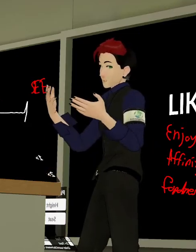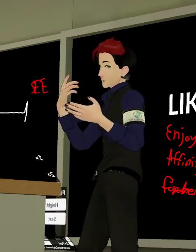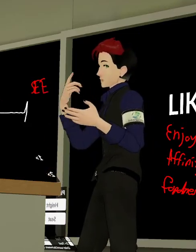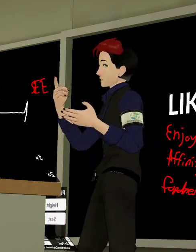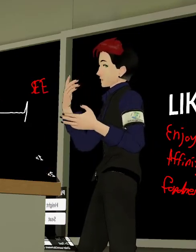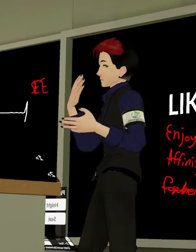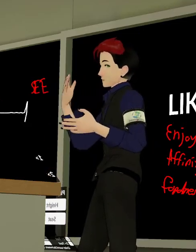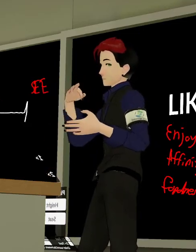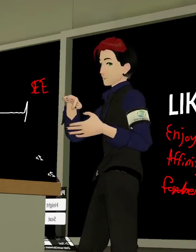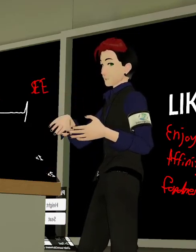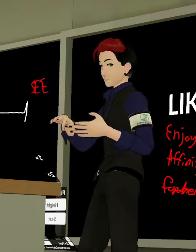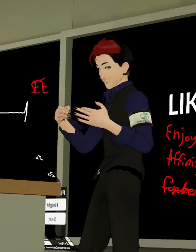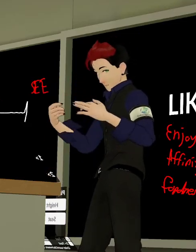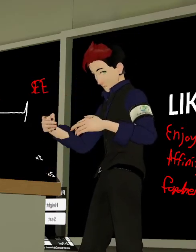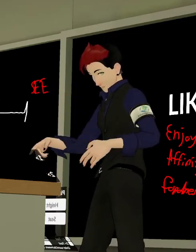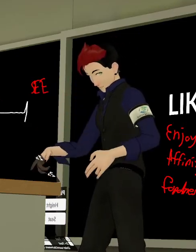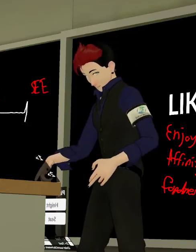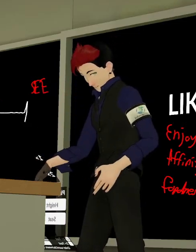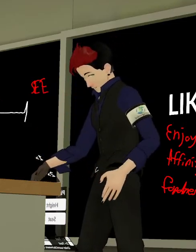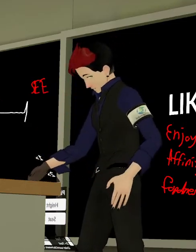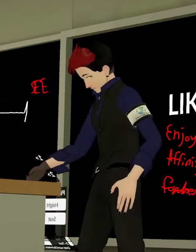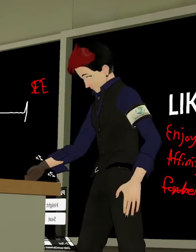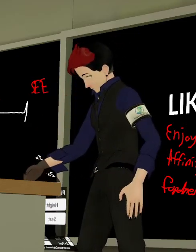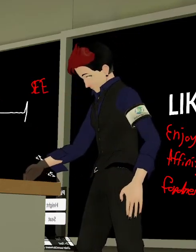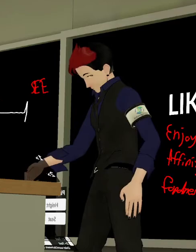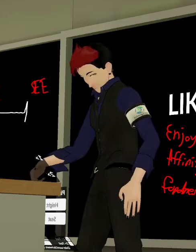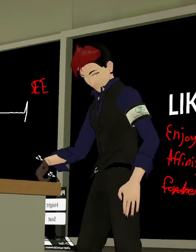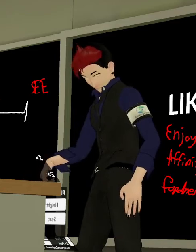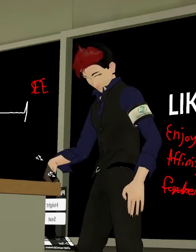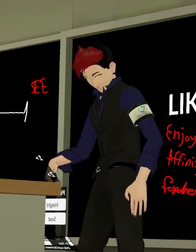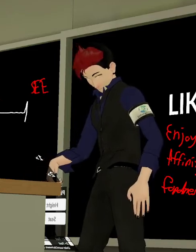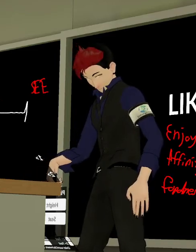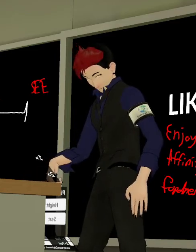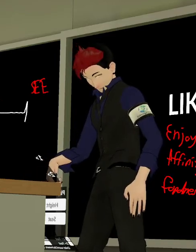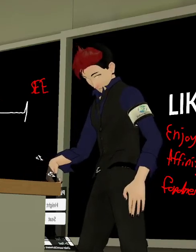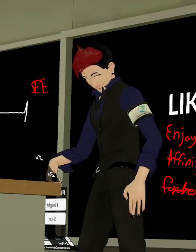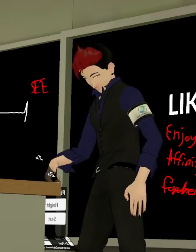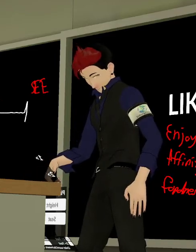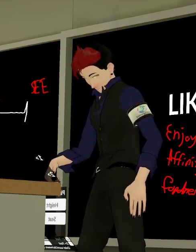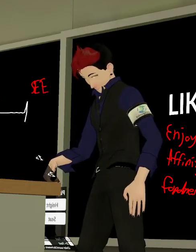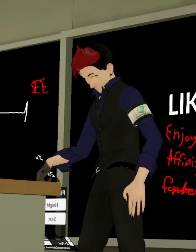that I think it's a good benefit I can teach you real quick